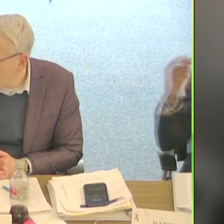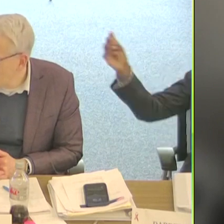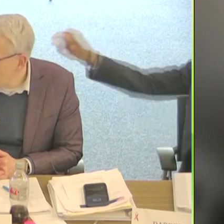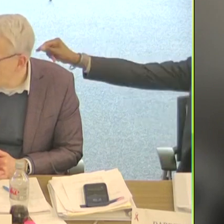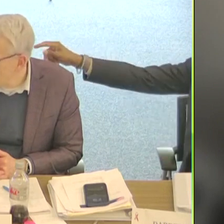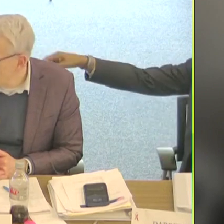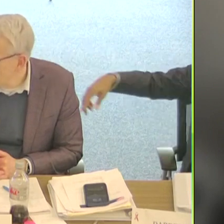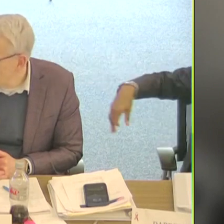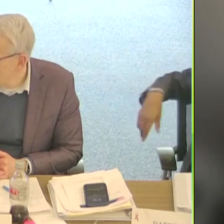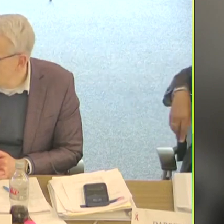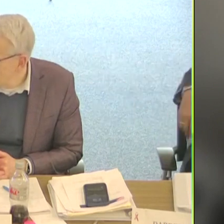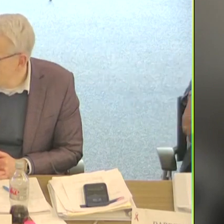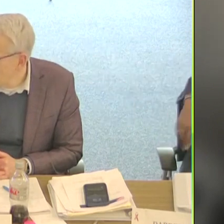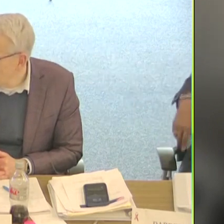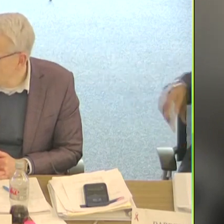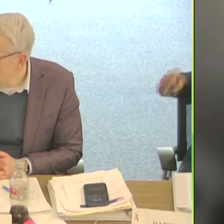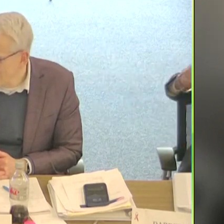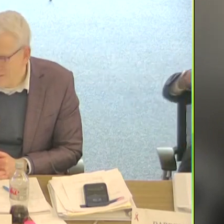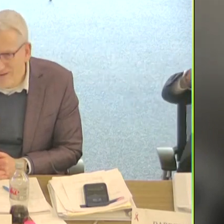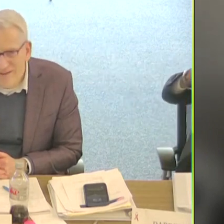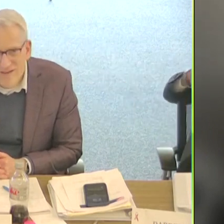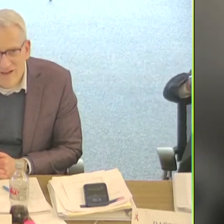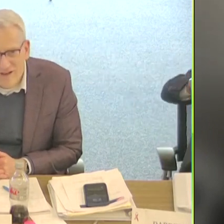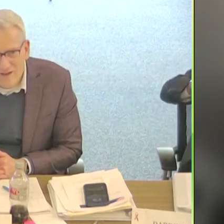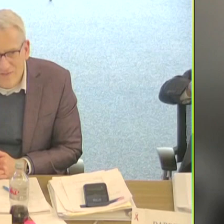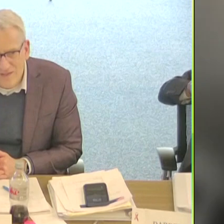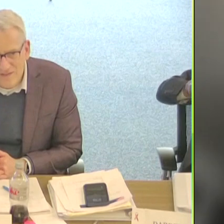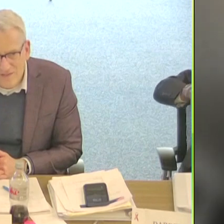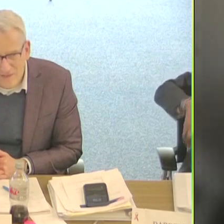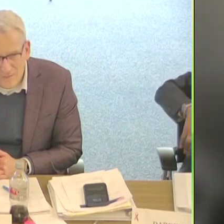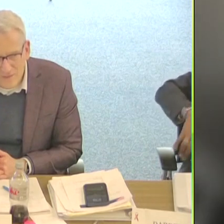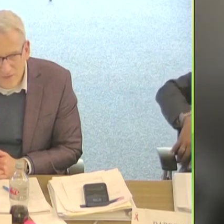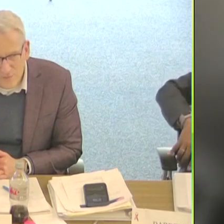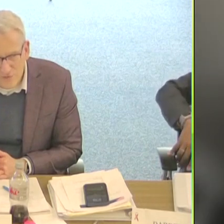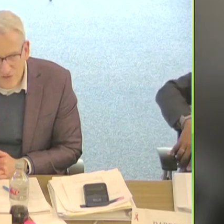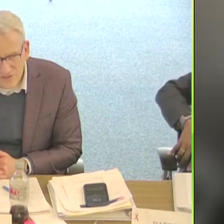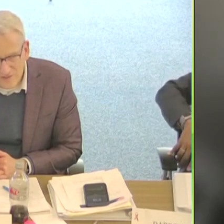and who are doing the work for you while you're here thanking them and appreciating